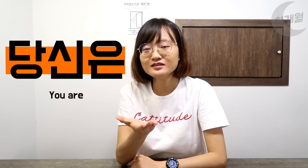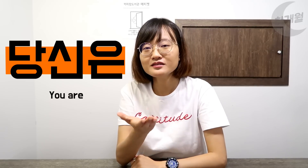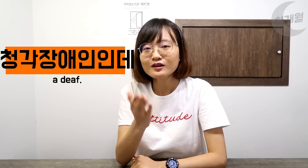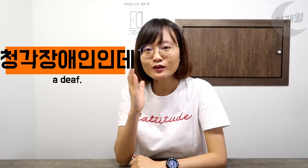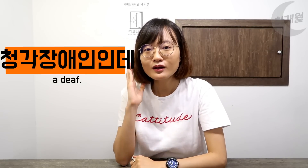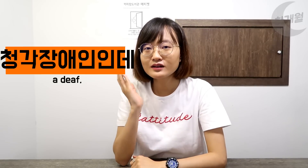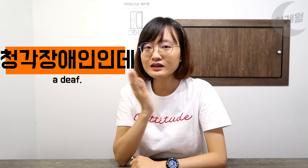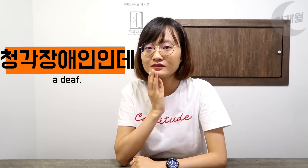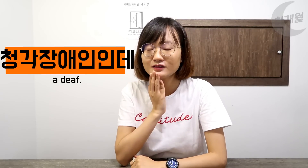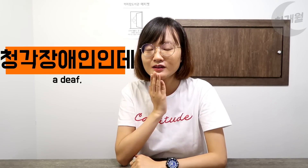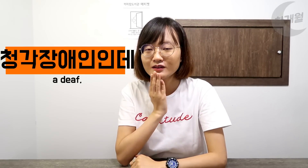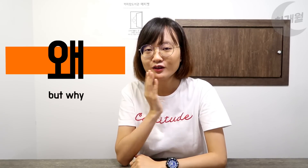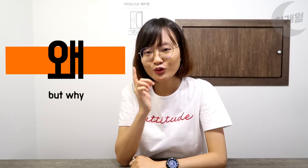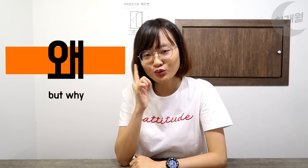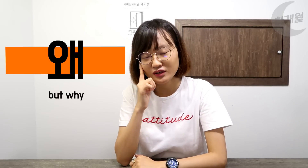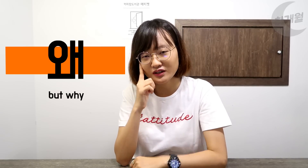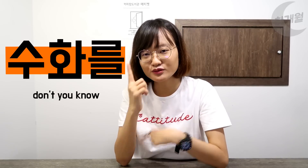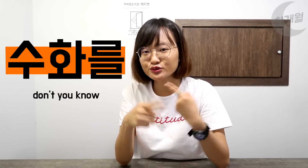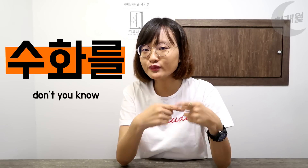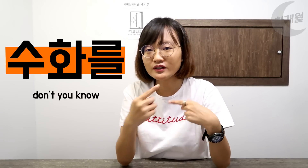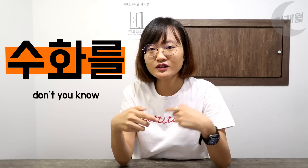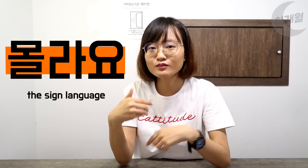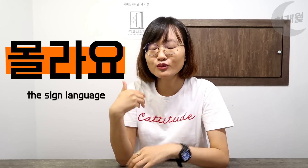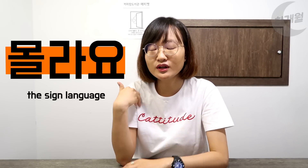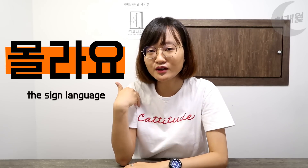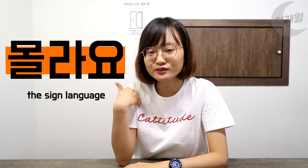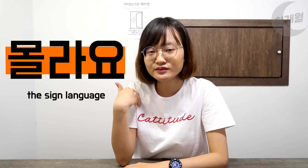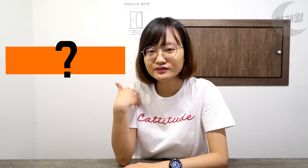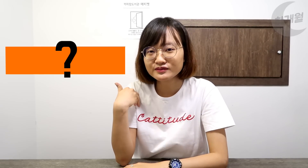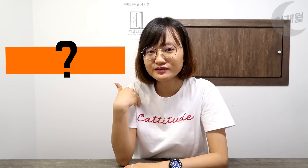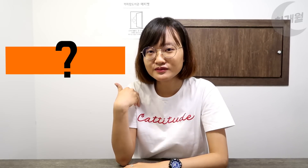You are a deaf, but why don’t you know the sign language?